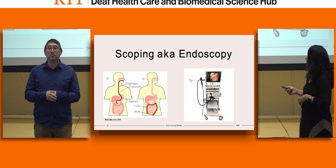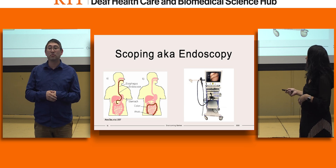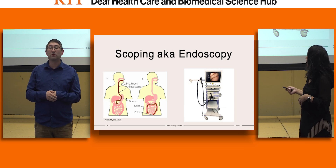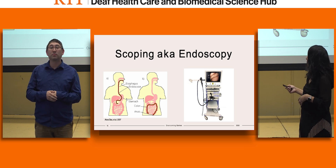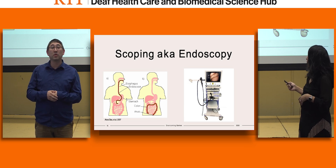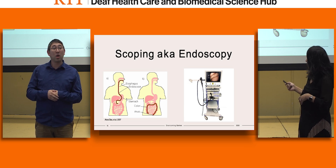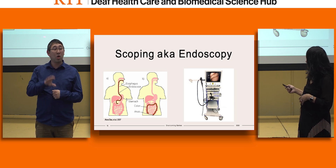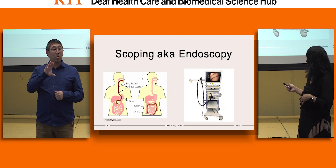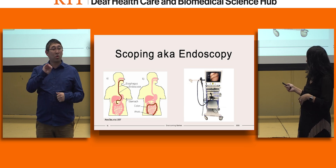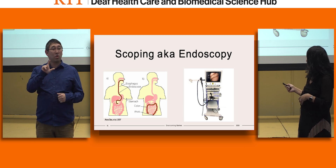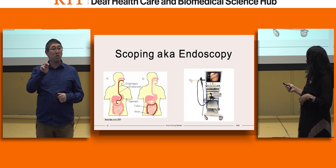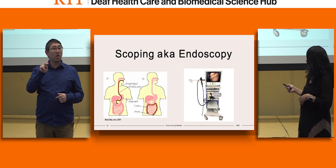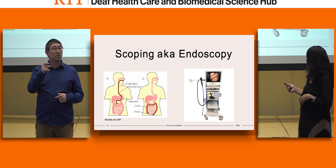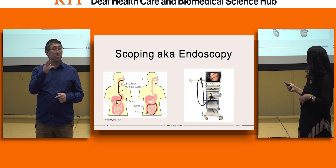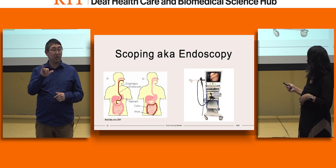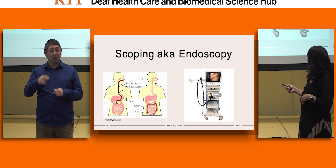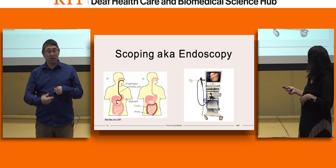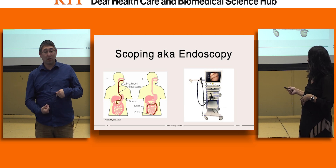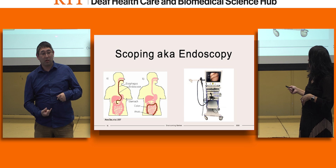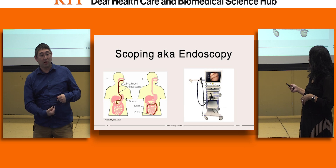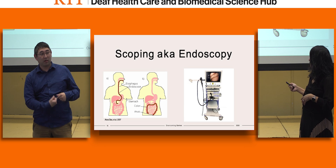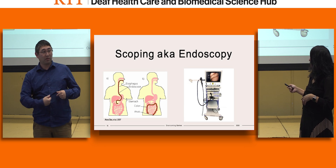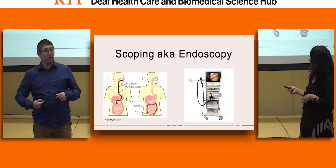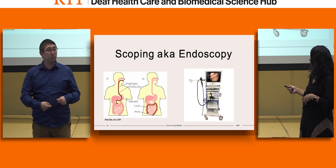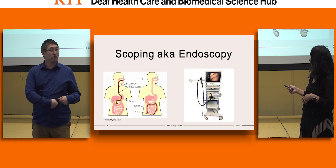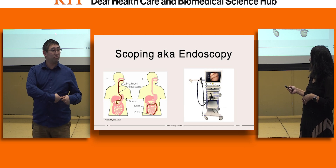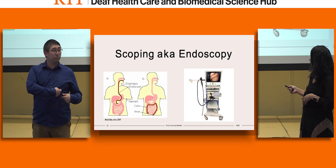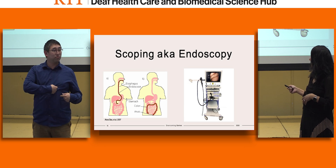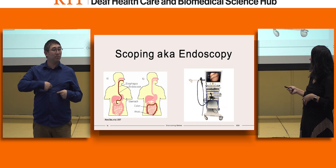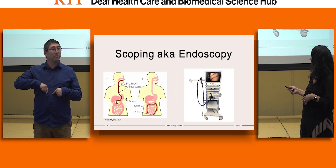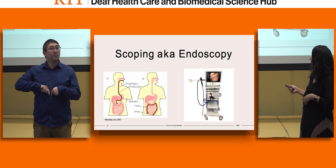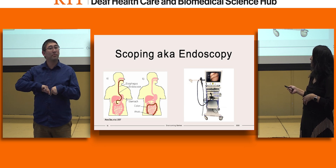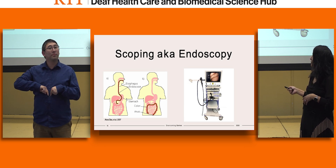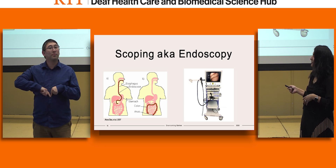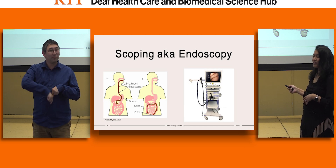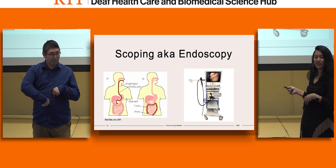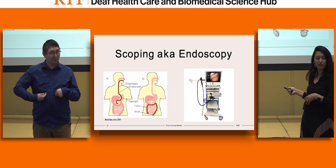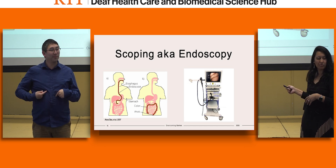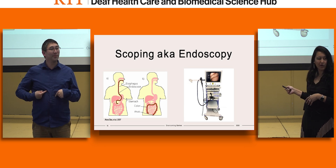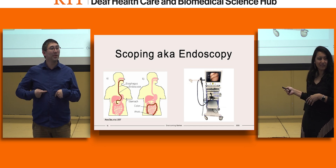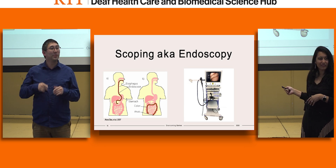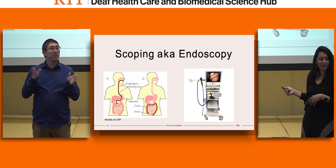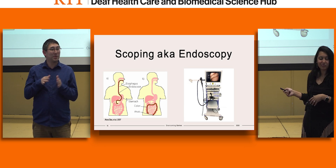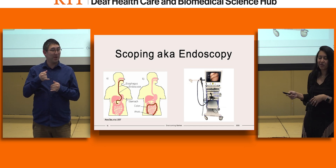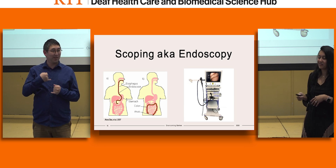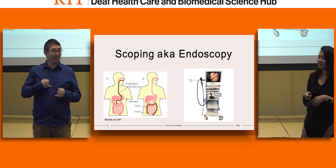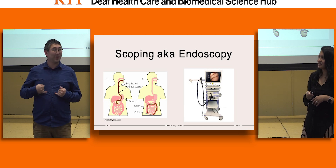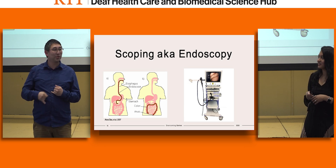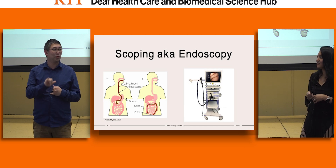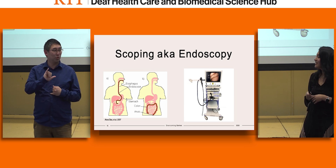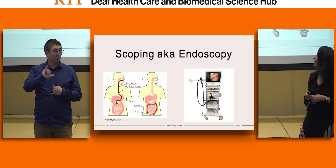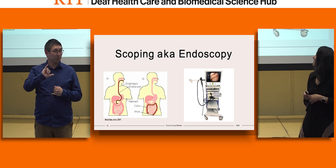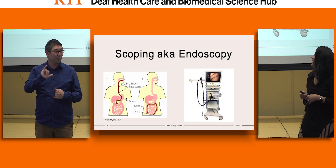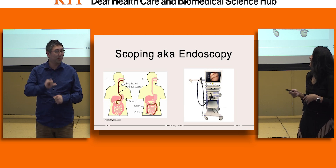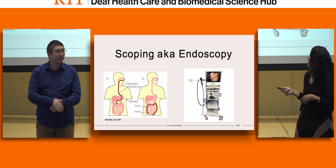and our colonoscopy scope can go all the way around the colon and actually can go into the first part of the small intestine.